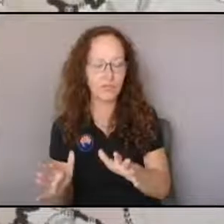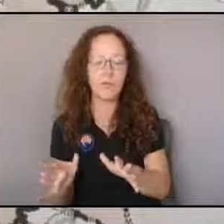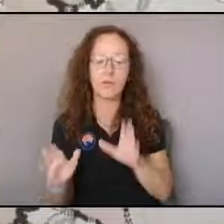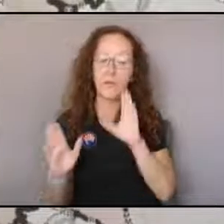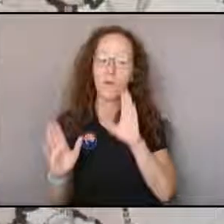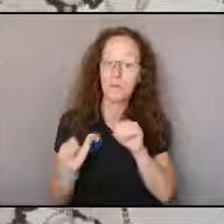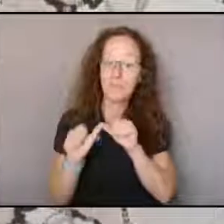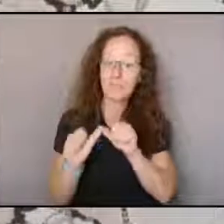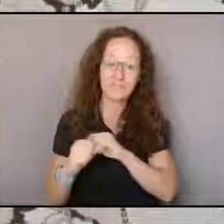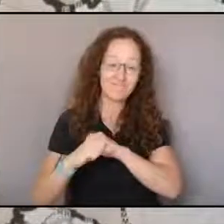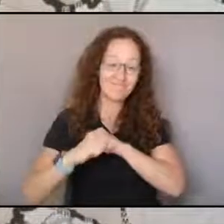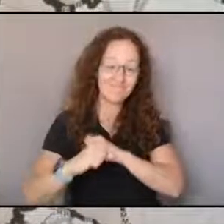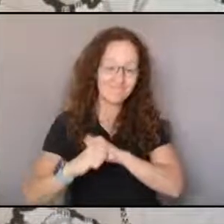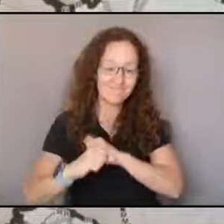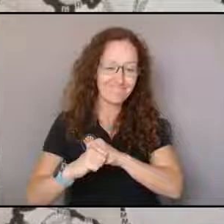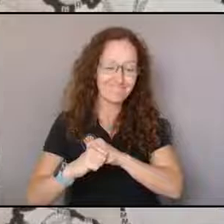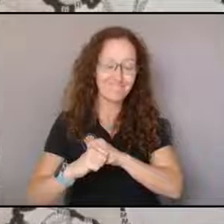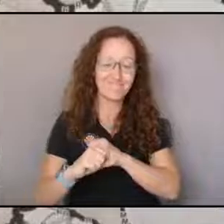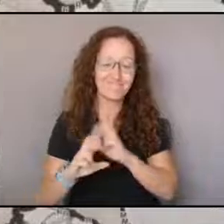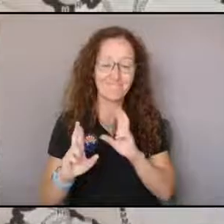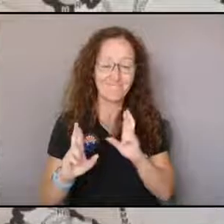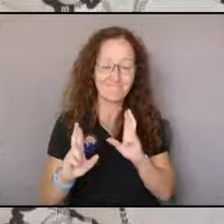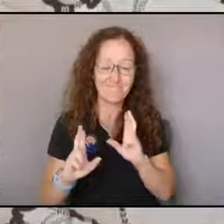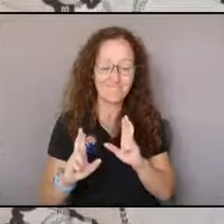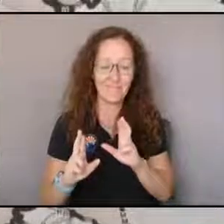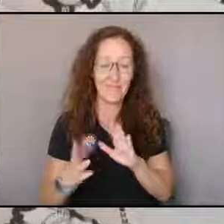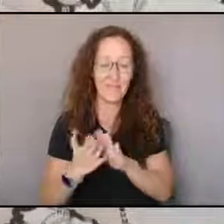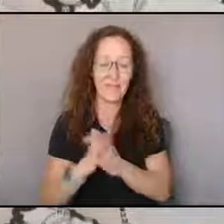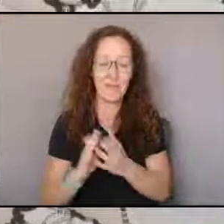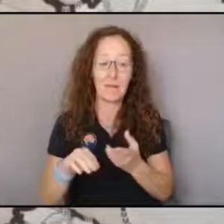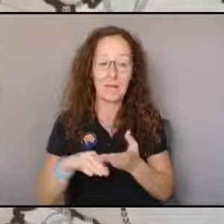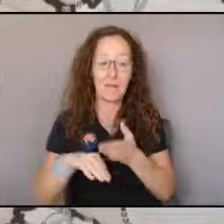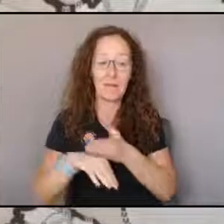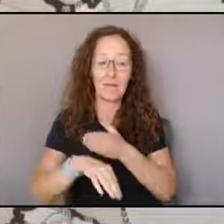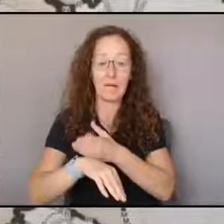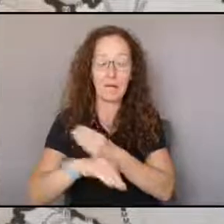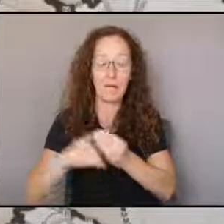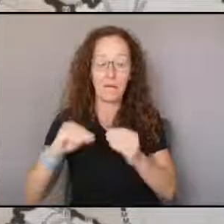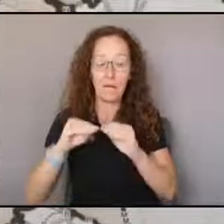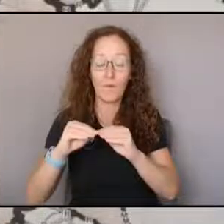SO HOPEFULLY THAT CONTINUES TO HOLD AND THEY CAN CONTINUE TO MAKE THAT MORE SAFE EACH AN EVERYDAY SO WE